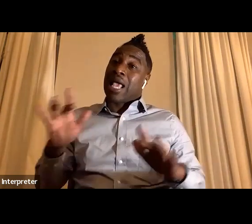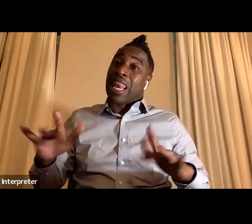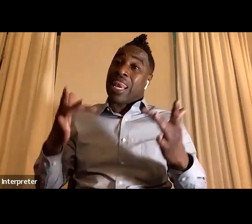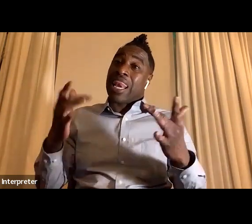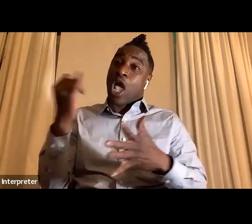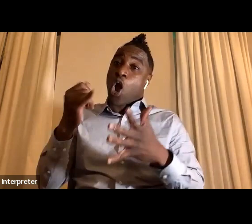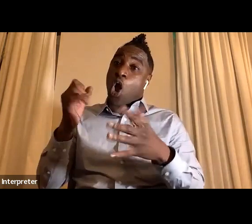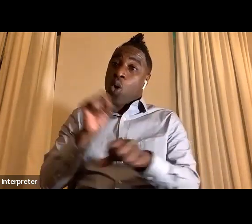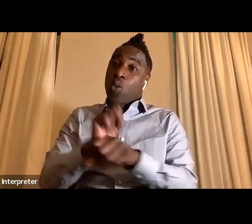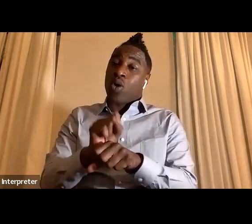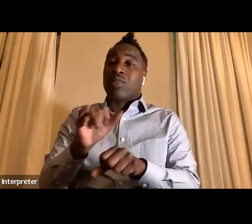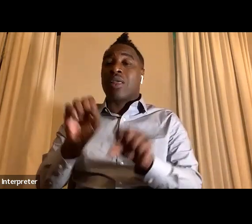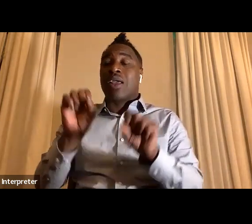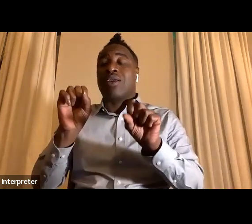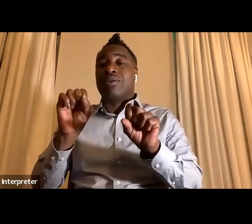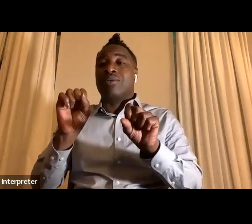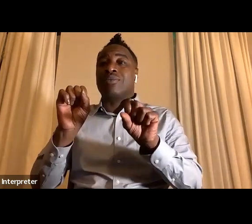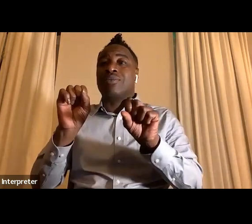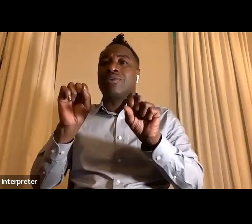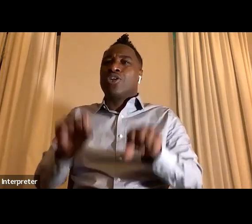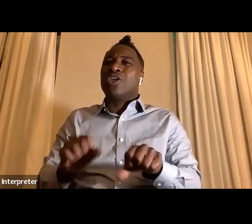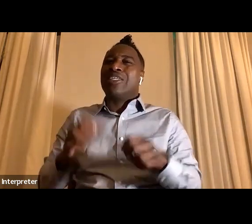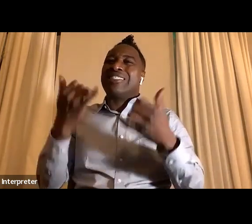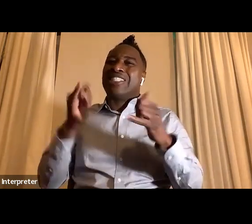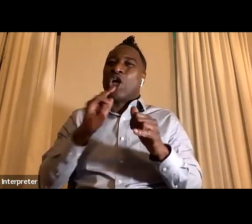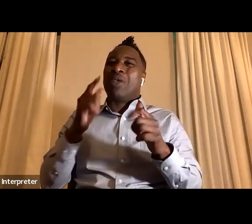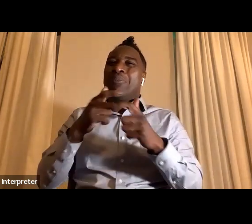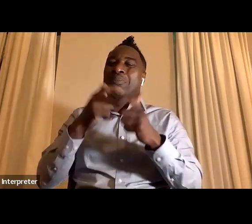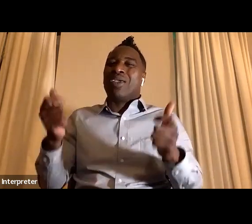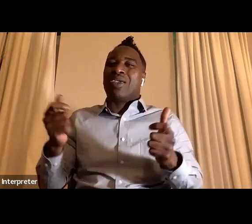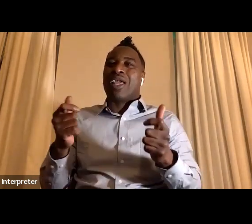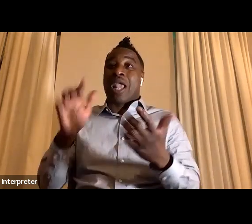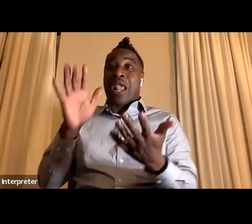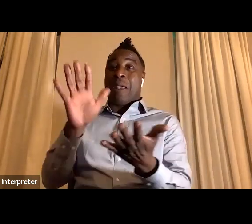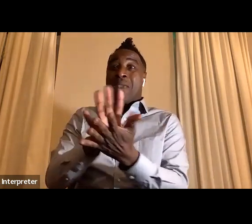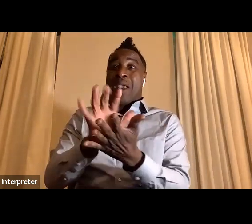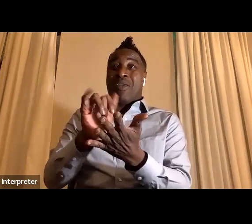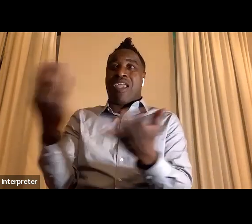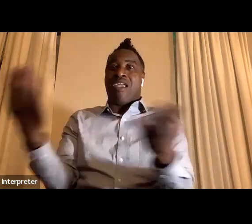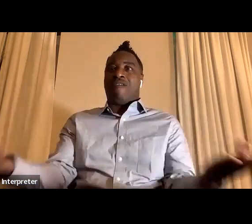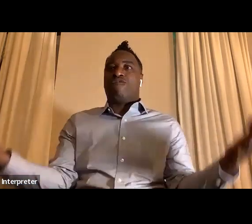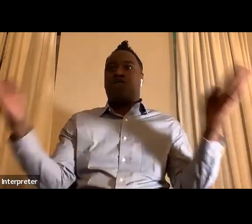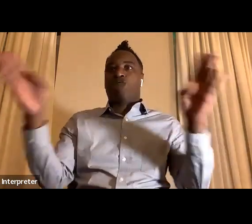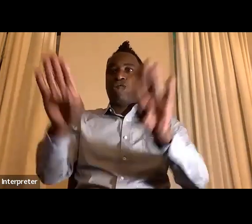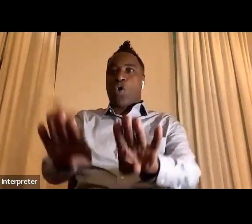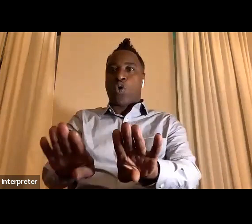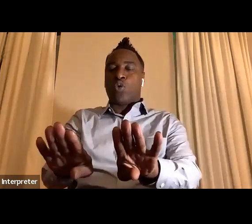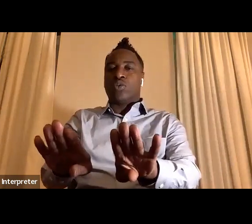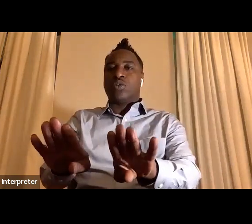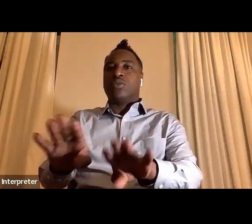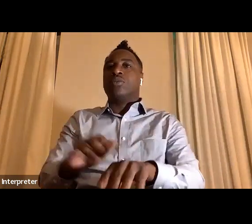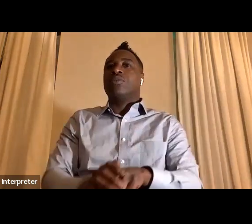that could still get big like, like falling paper or just sticking a whole bunch of stuff together, you know?